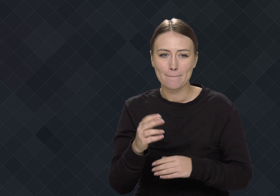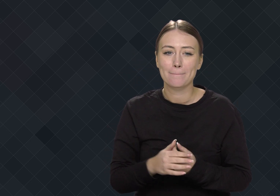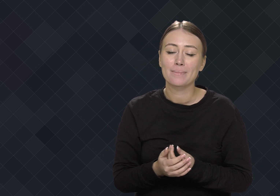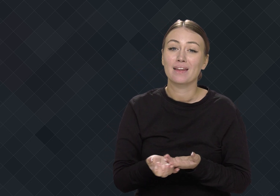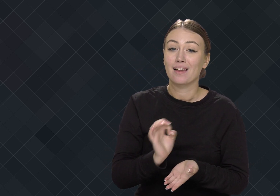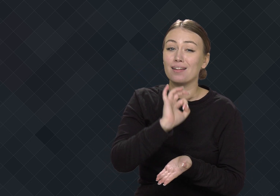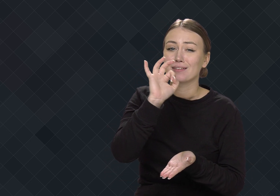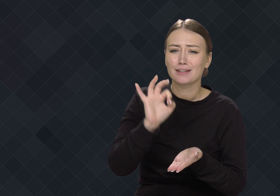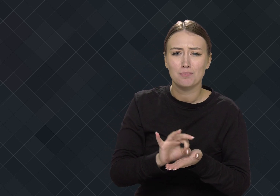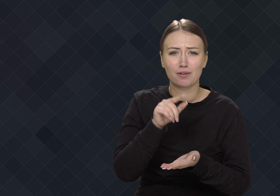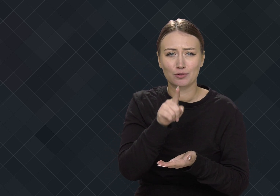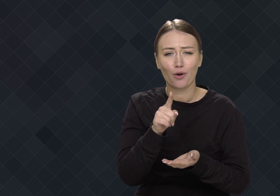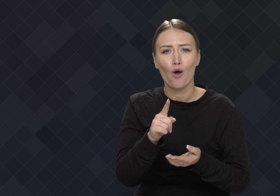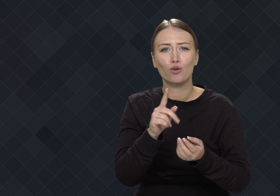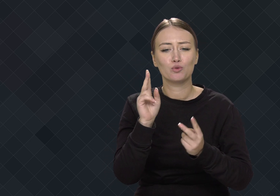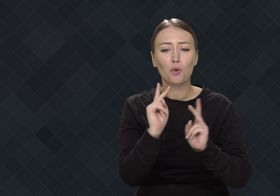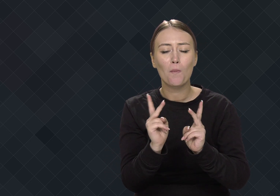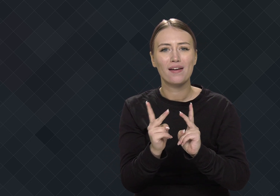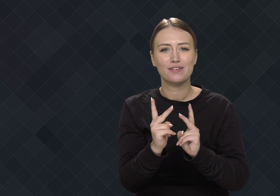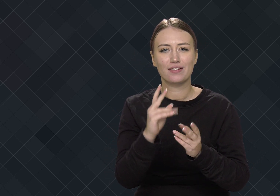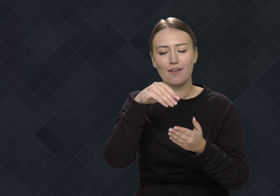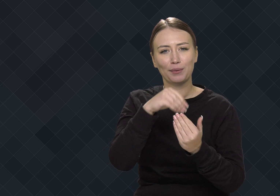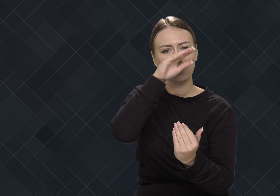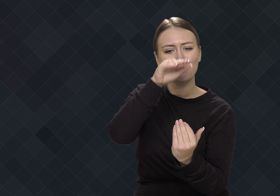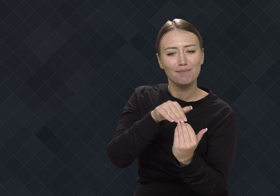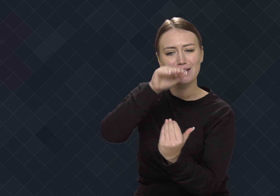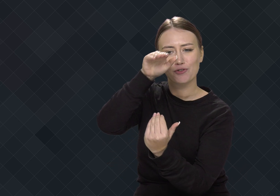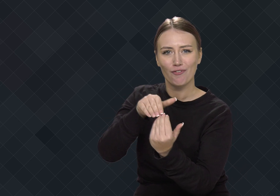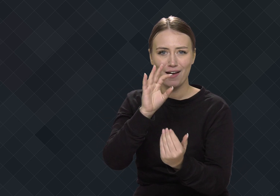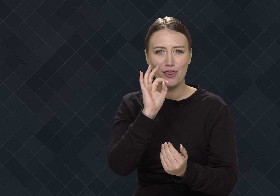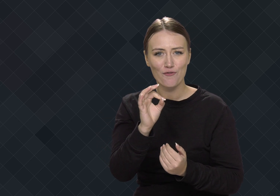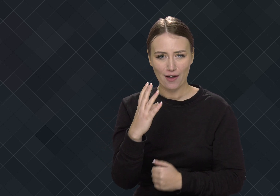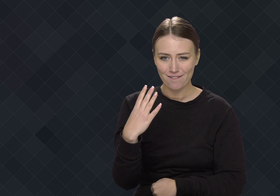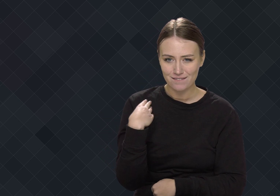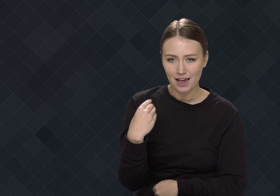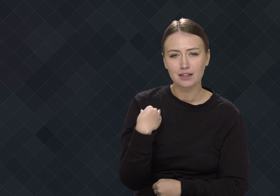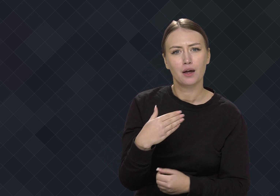What are your thoughts on this?